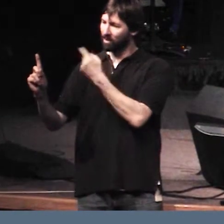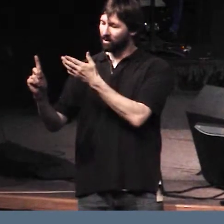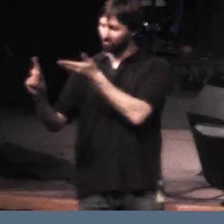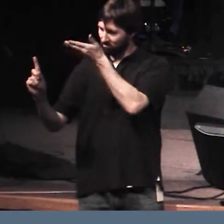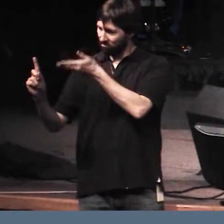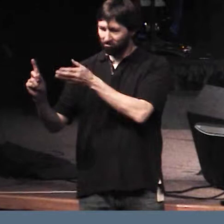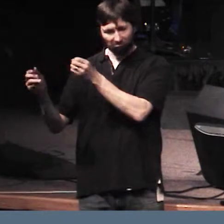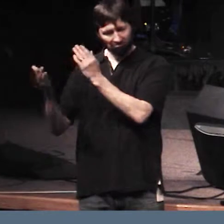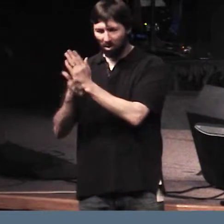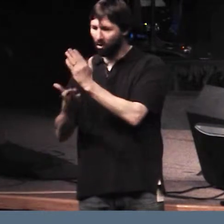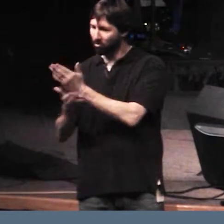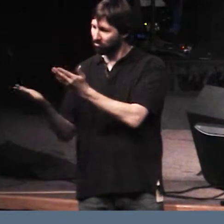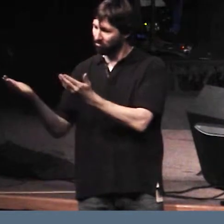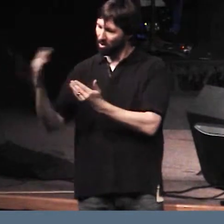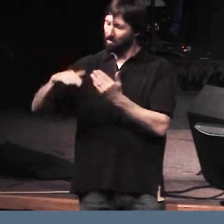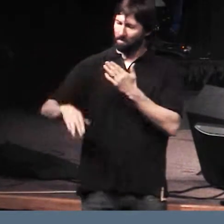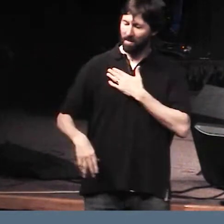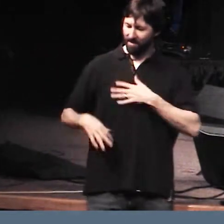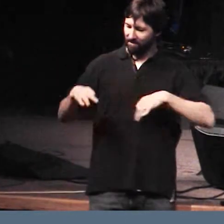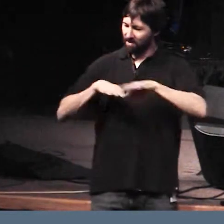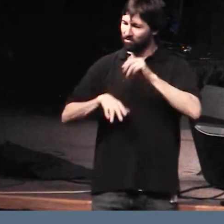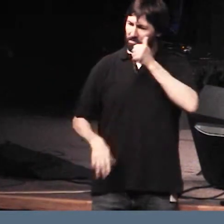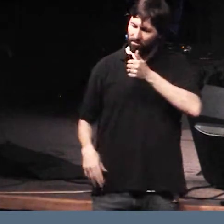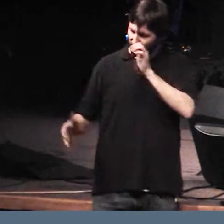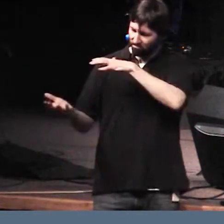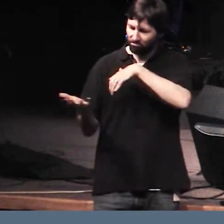it would be okay if you came back to my field tomorrow to glean